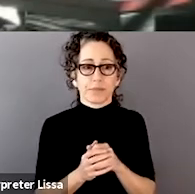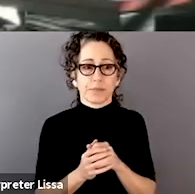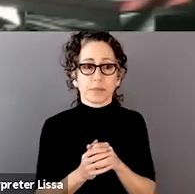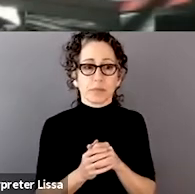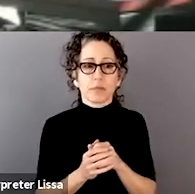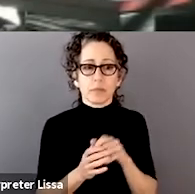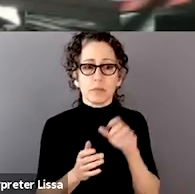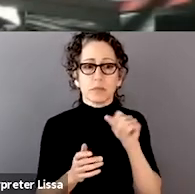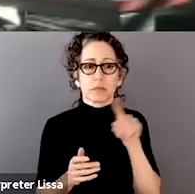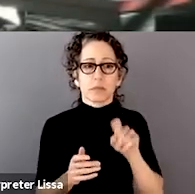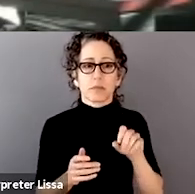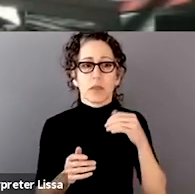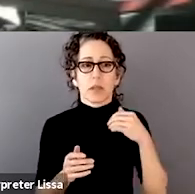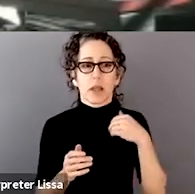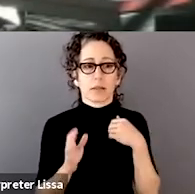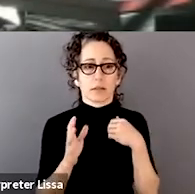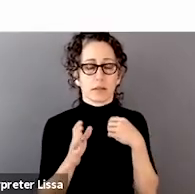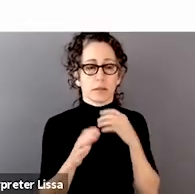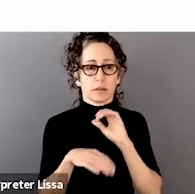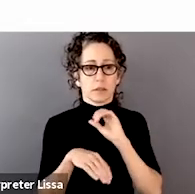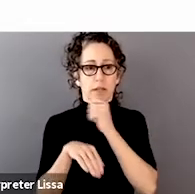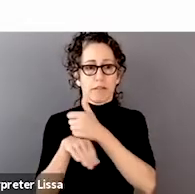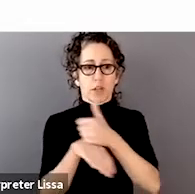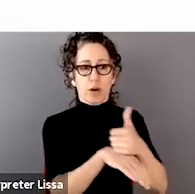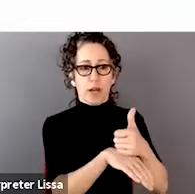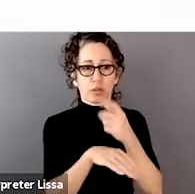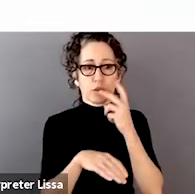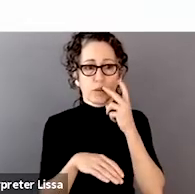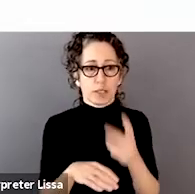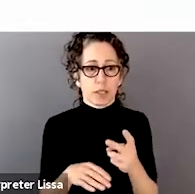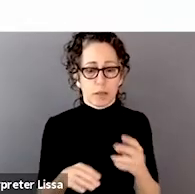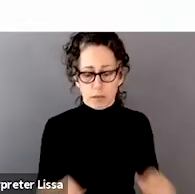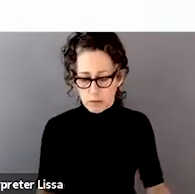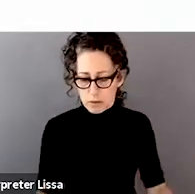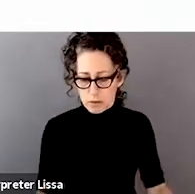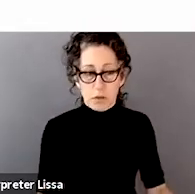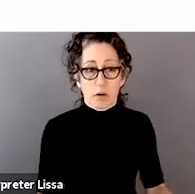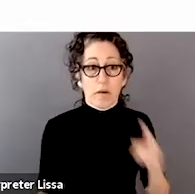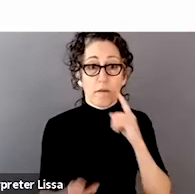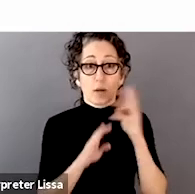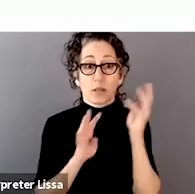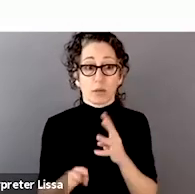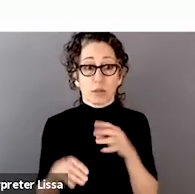have configuration-wise, which they are sync regularly to the downstream source, like Azure Data Explorer,